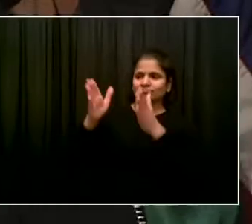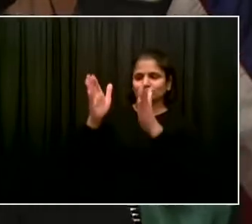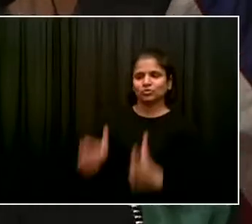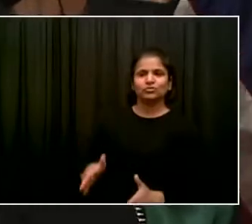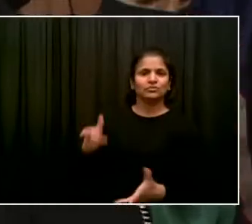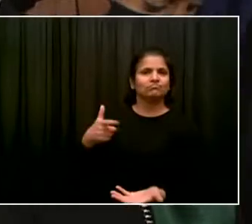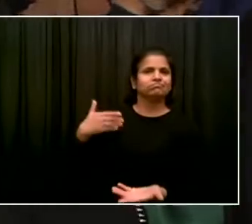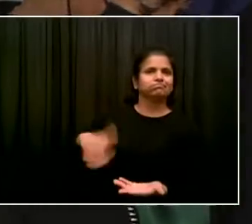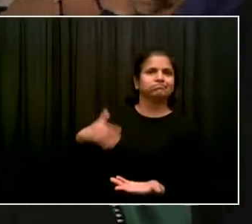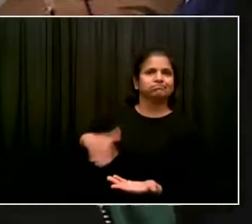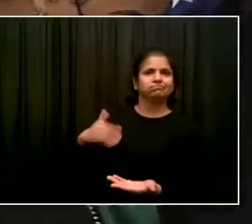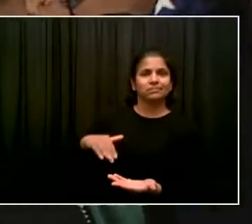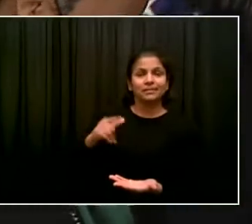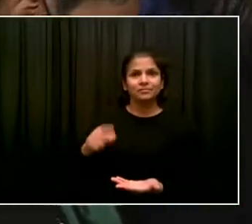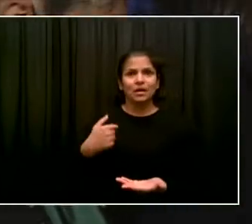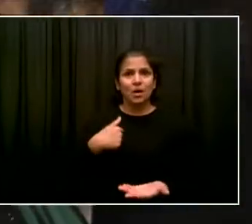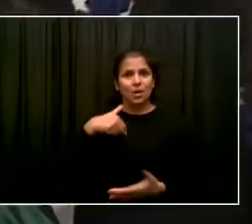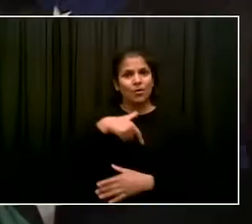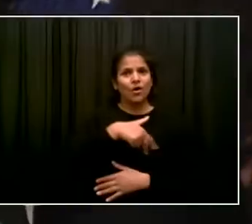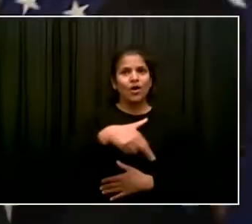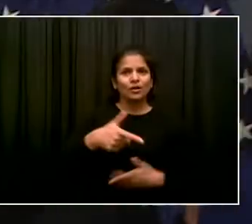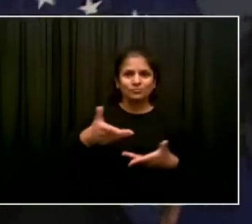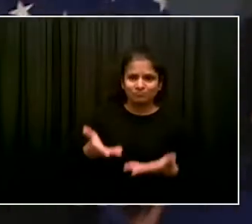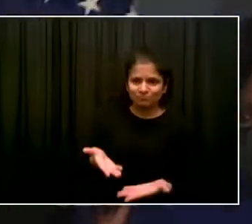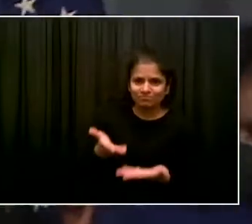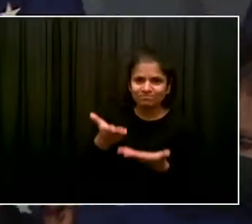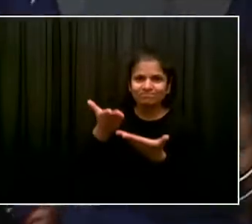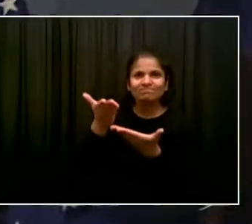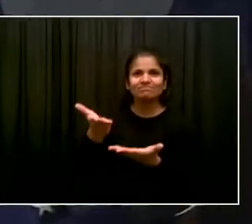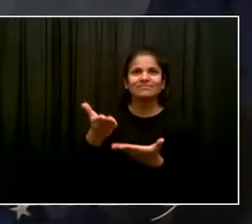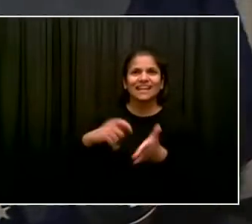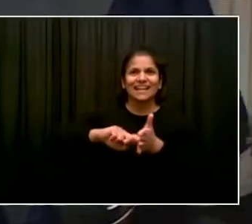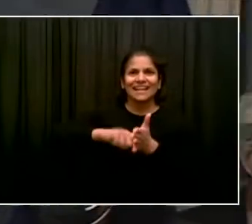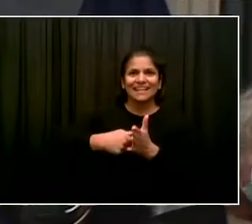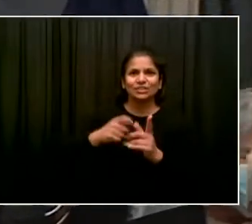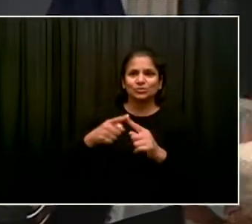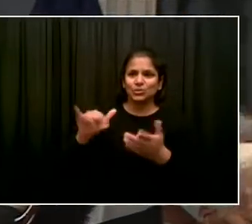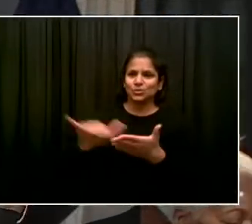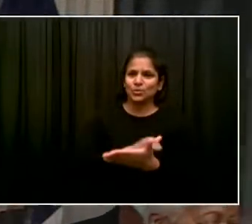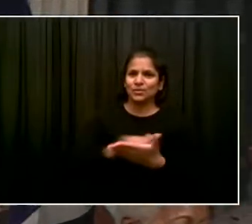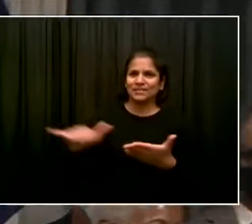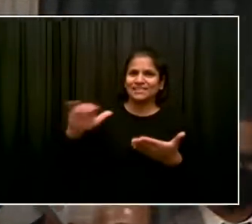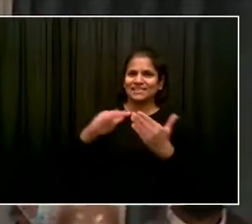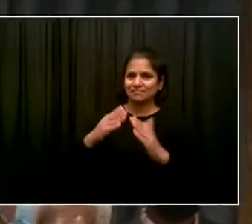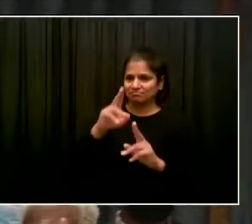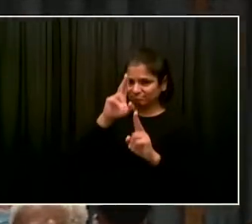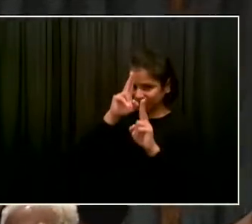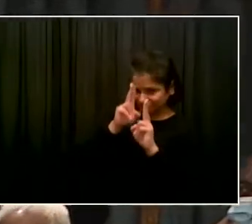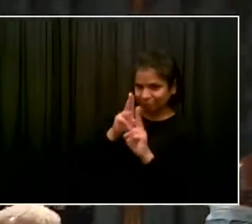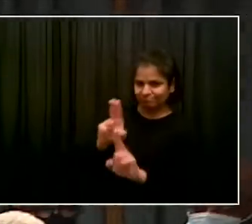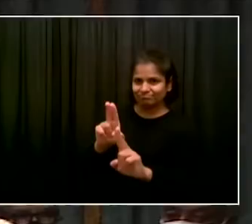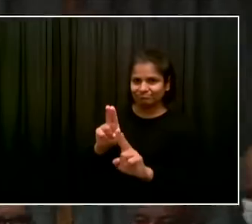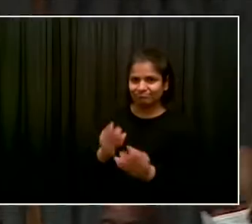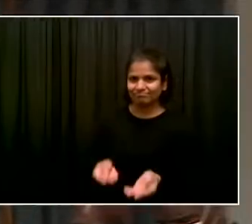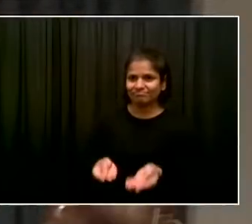HER. SHE GETS TO JOIN VERY SPECIAL PEOPLE WHO HAVE DONE EXTRAORDINARY THINGS FOR THE CITY.